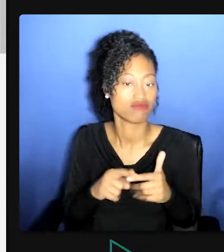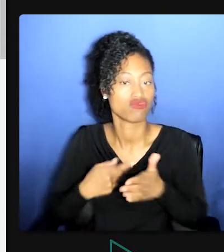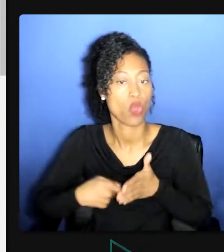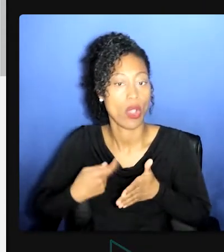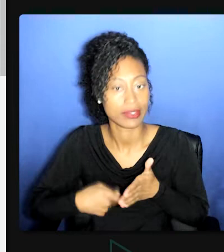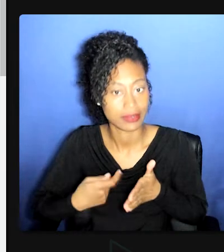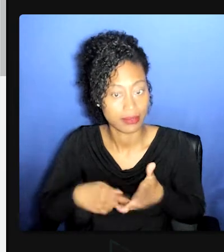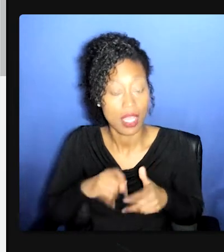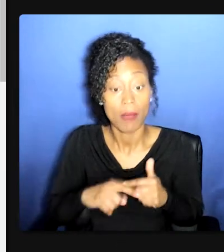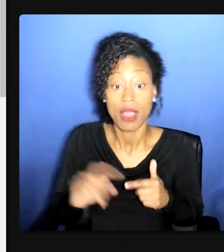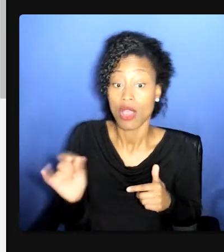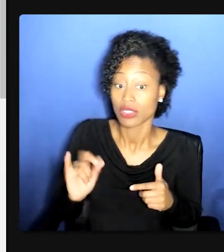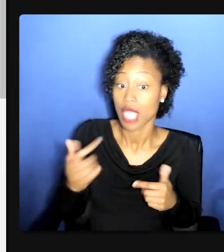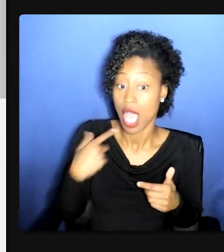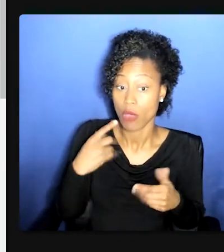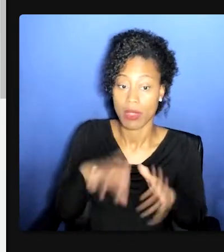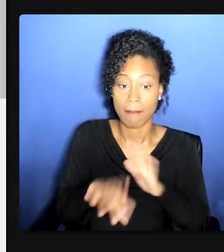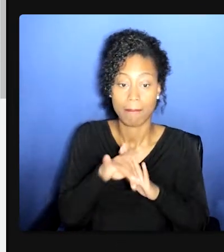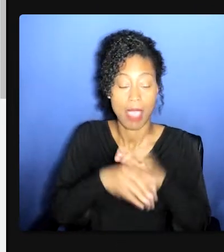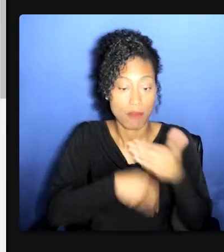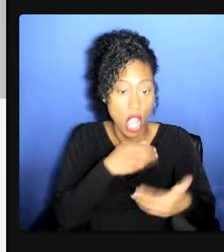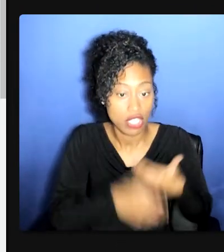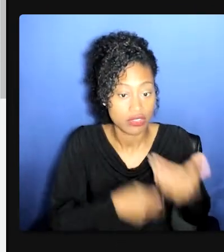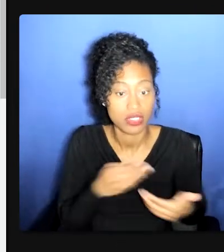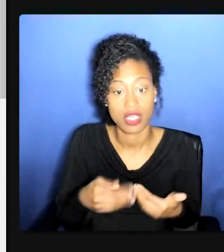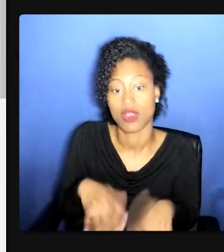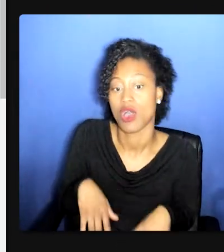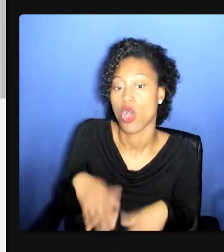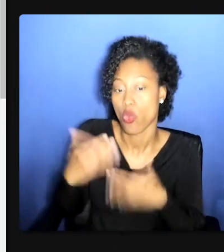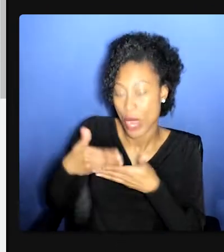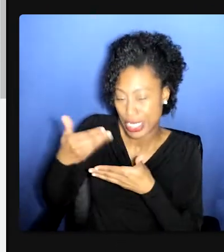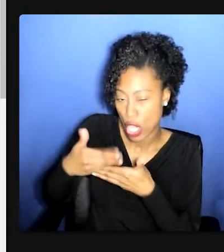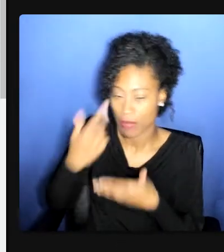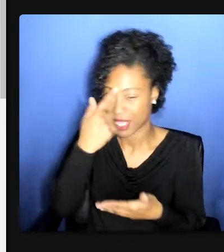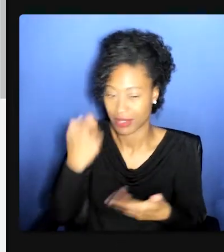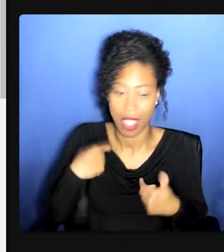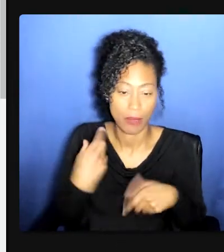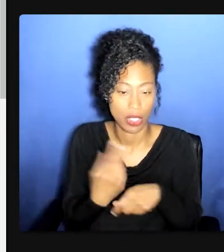I'll choose process and Windows VM